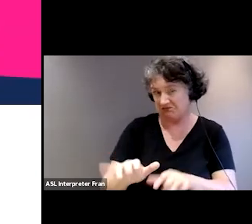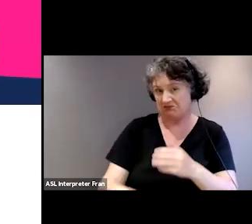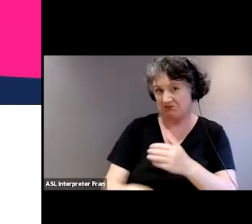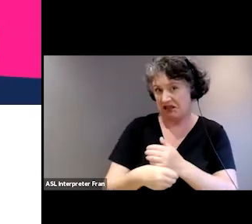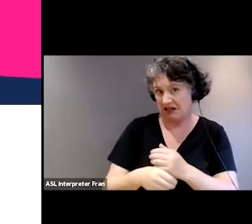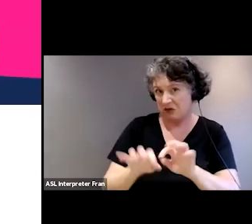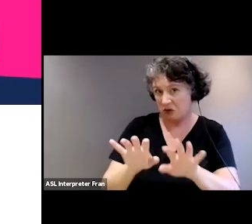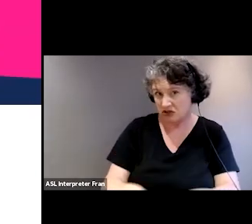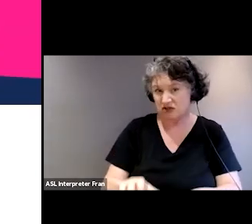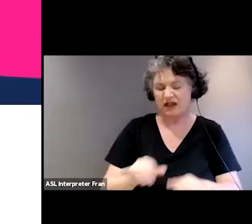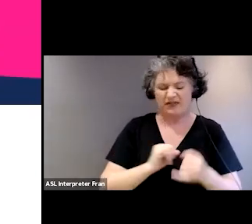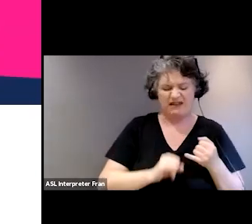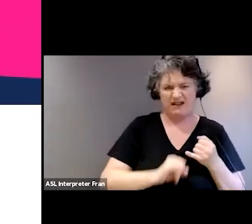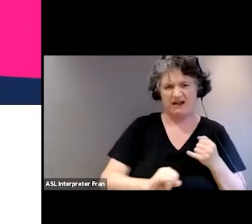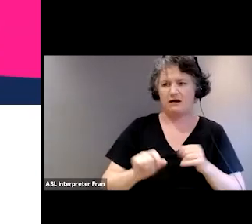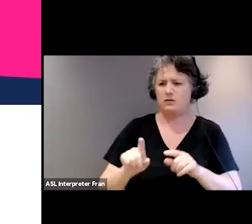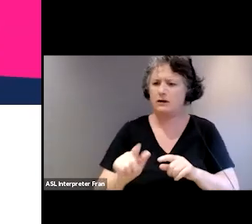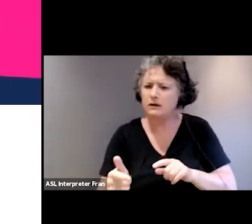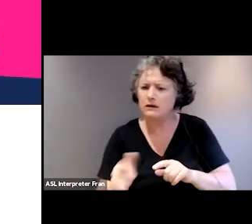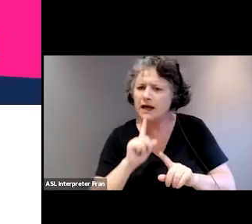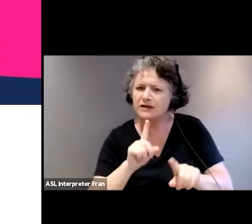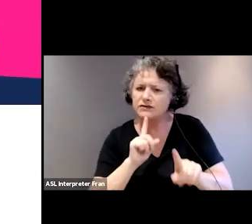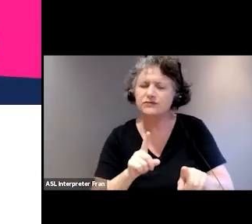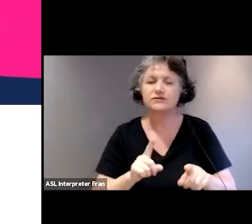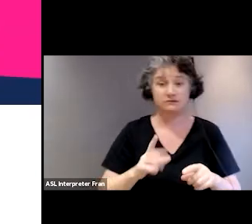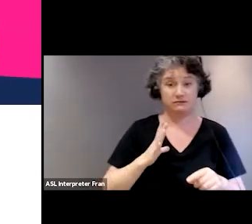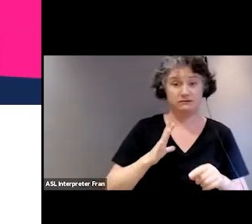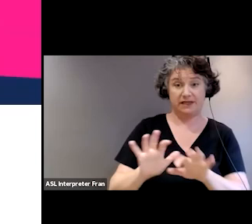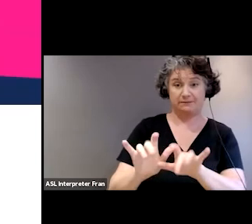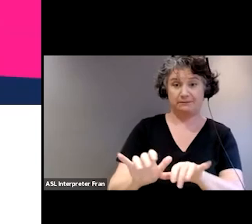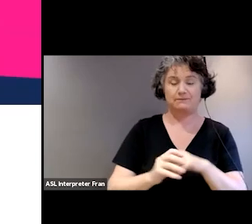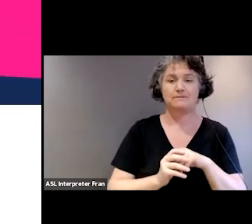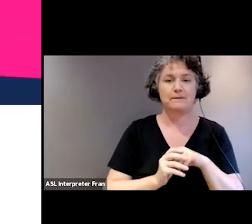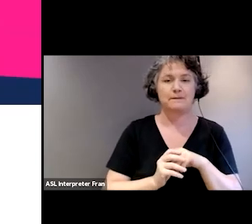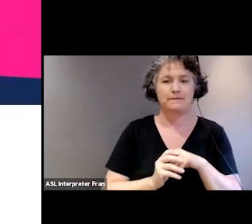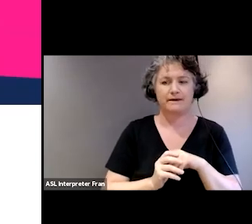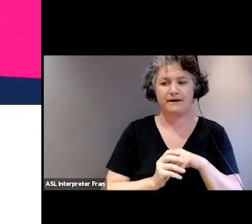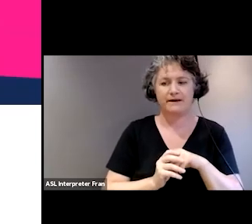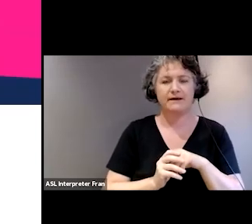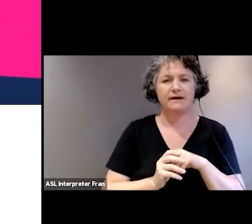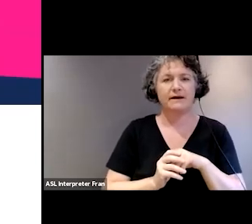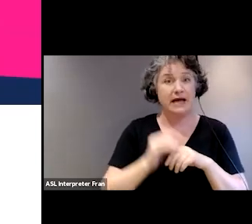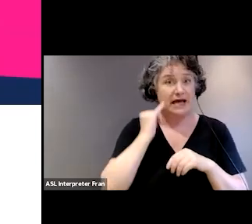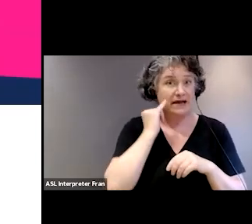variance in consumption please note that with this ongoing research on COVID 19 in the vaccines but the information we are sharing today may change in the future. What we